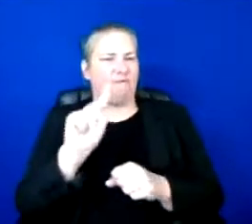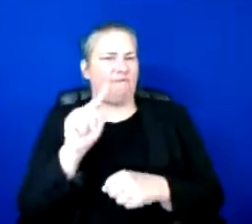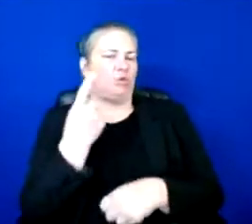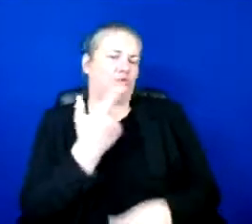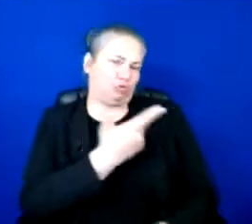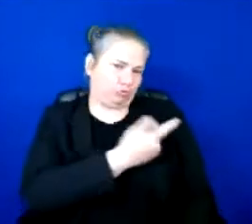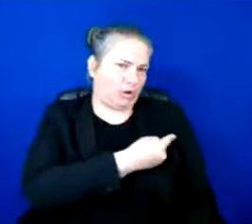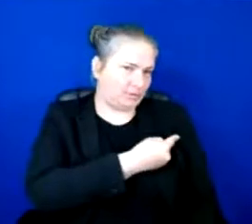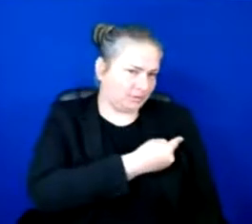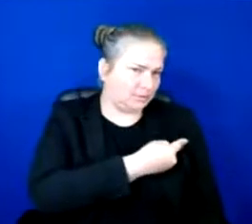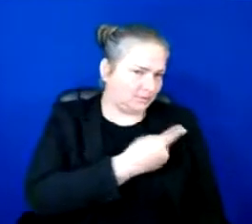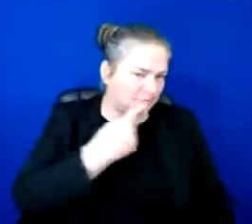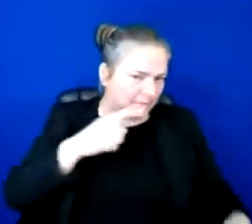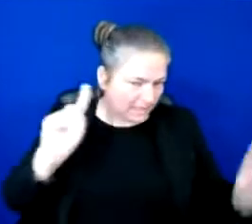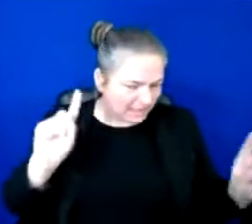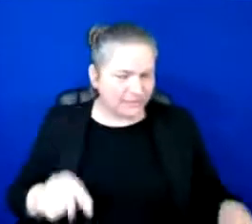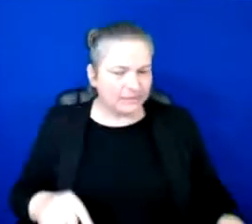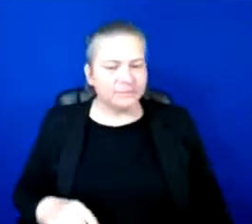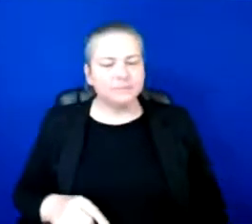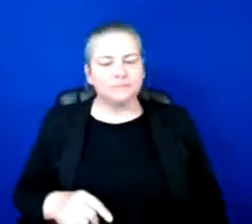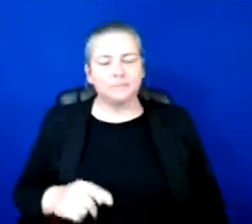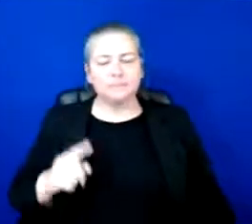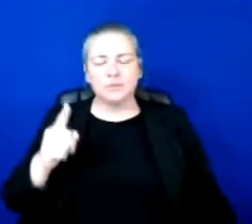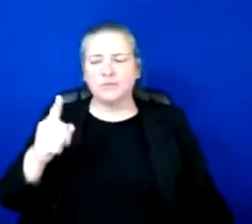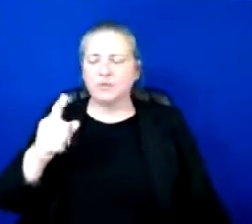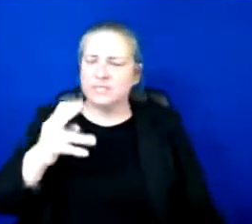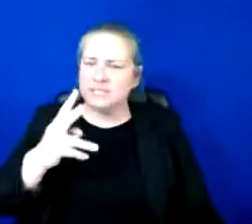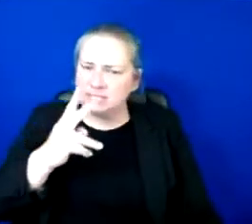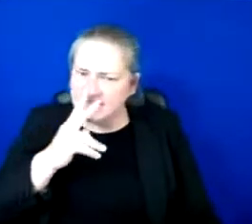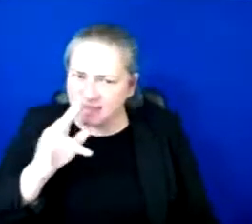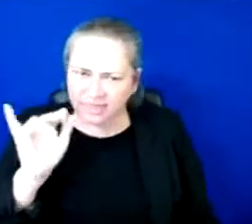When you look at this, when you, when you think about it, uh, it's just a